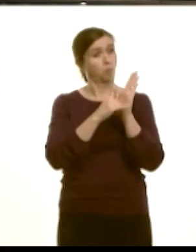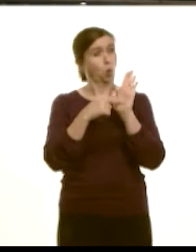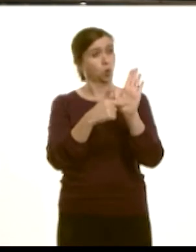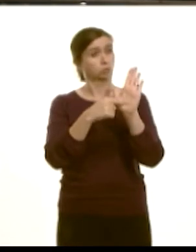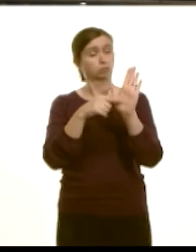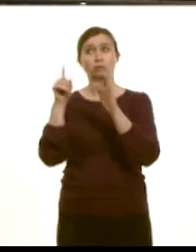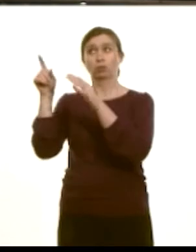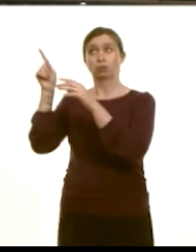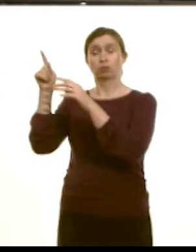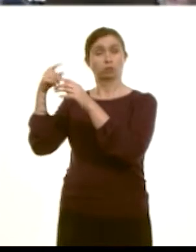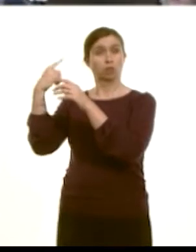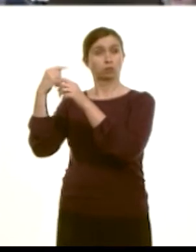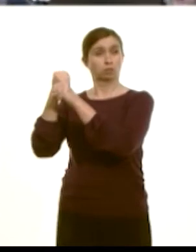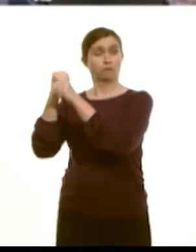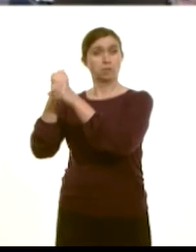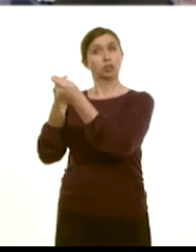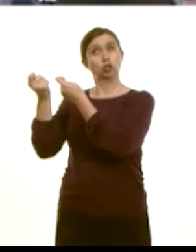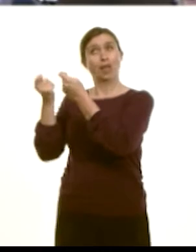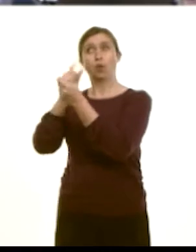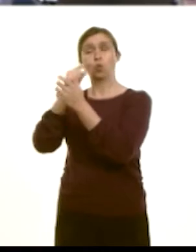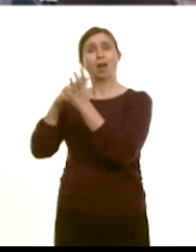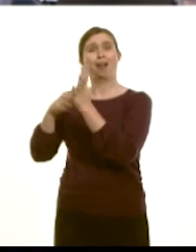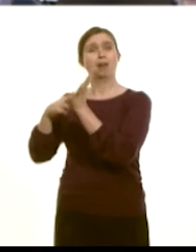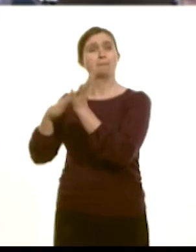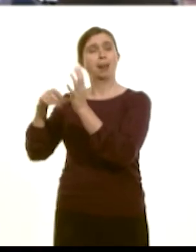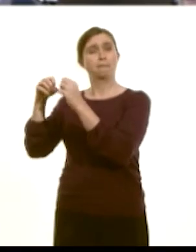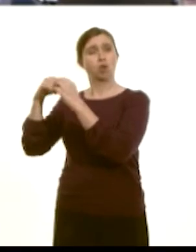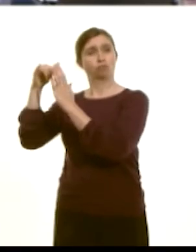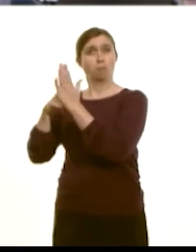Government some time ago, chaired by Alan Milburn, that made quite a number of positive